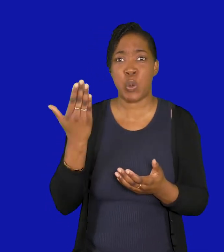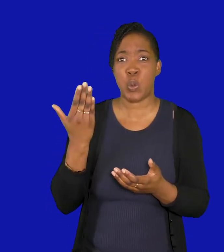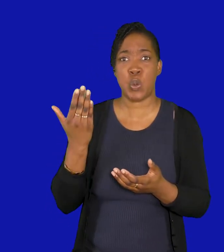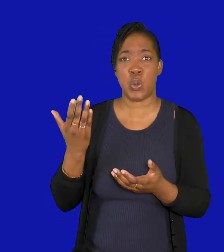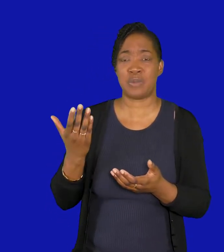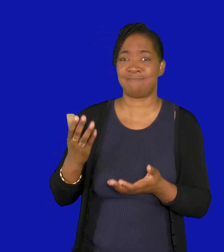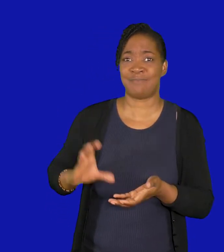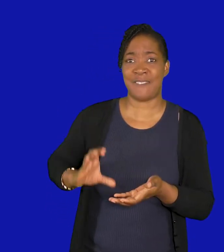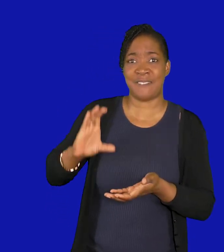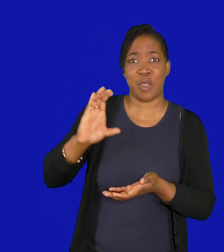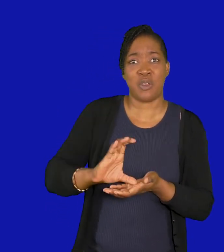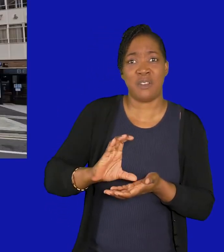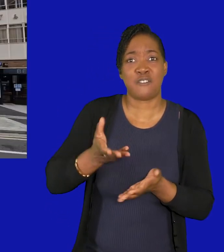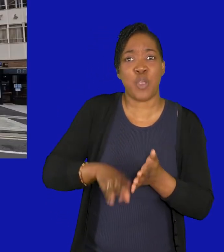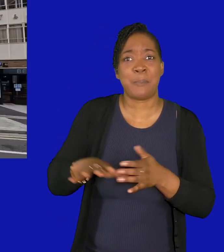without the cushion of familial wealth.